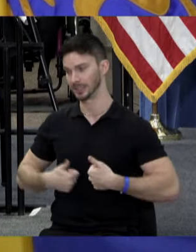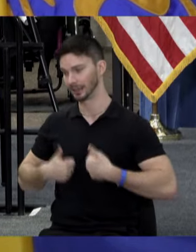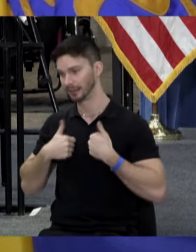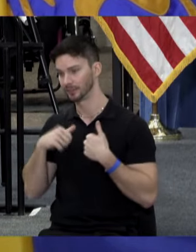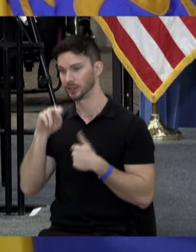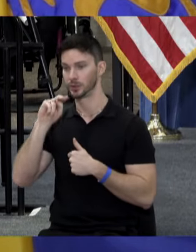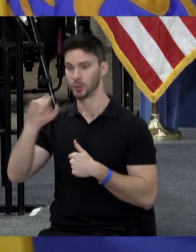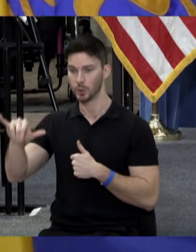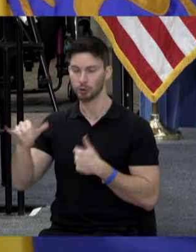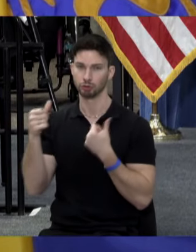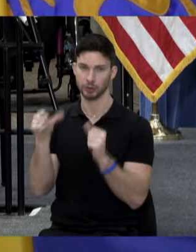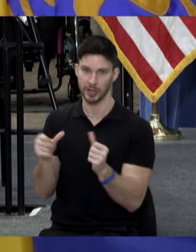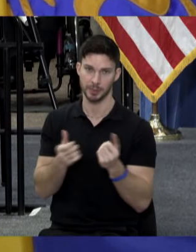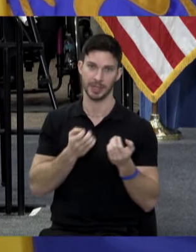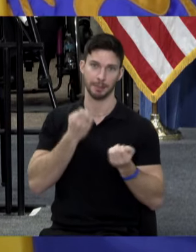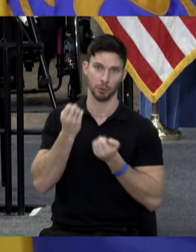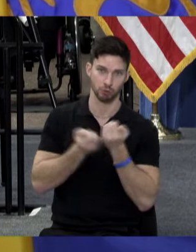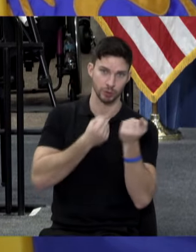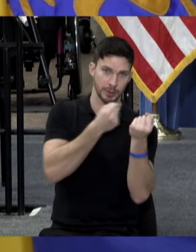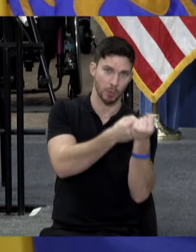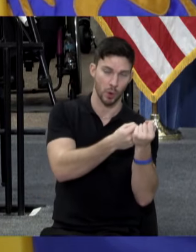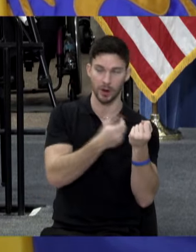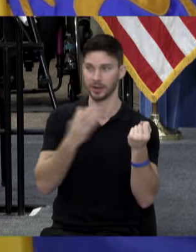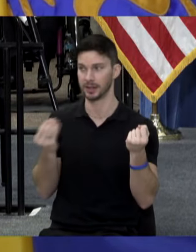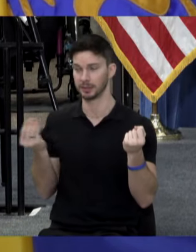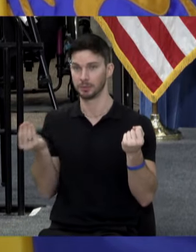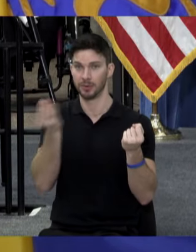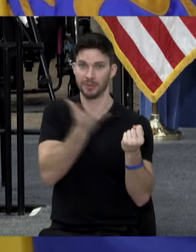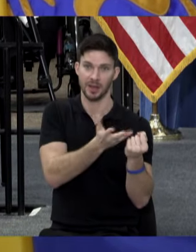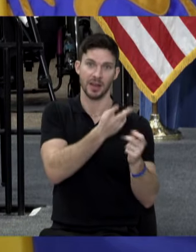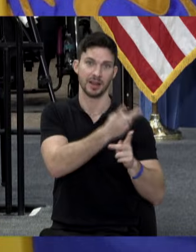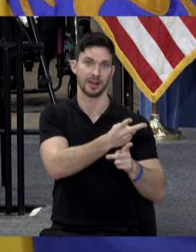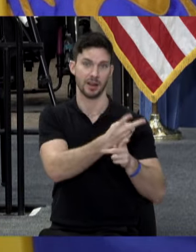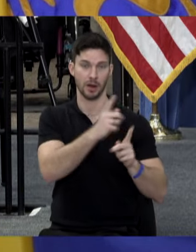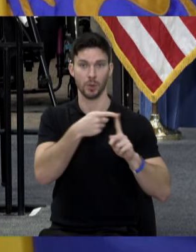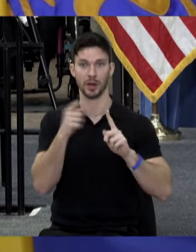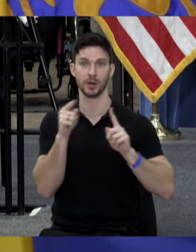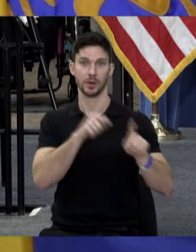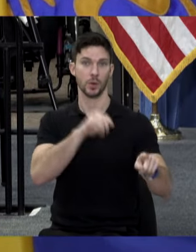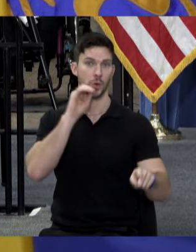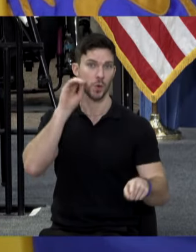support to him, as well as provide care when I did come home to Little Rock to be with him.